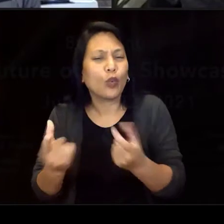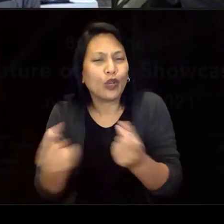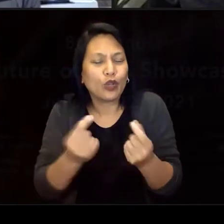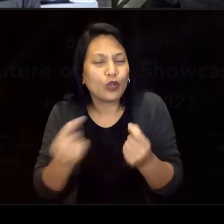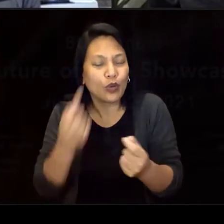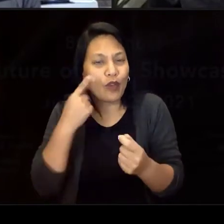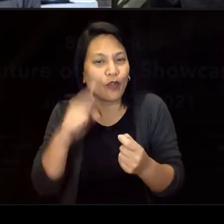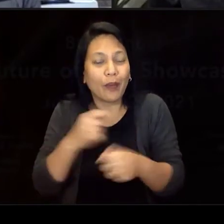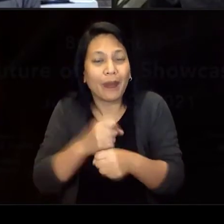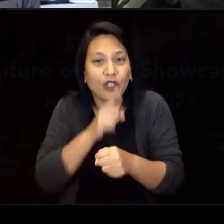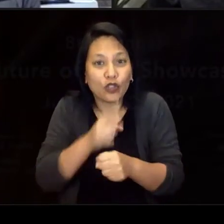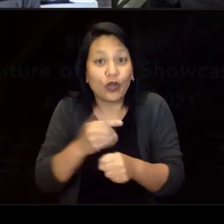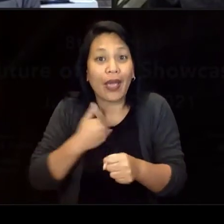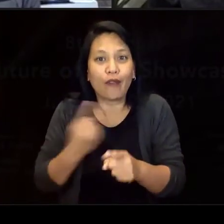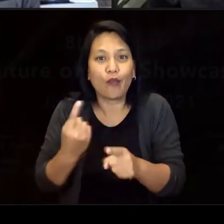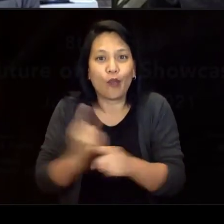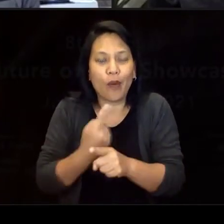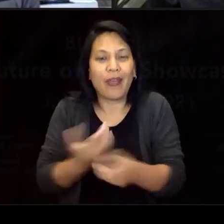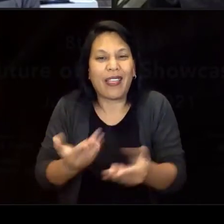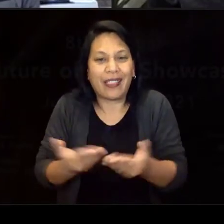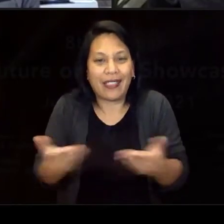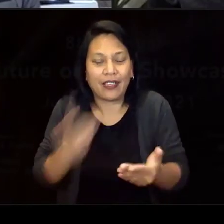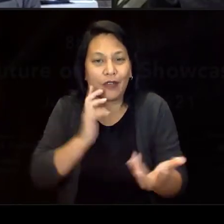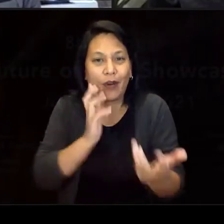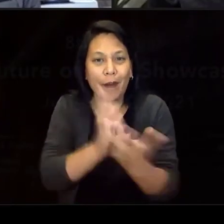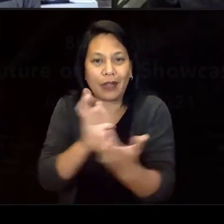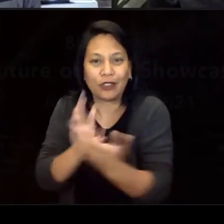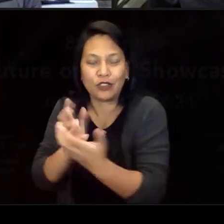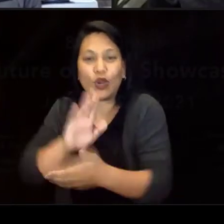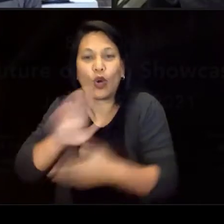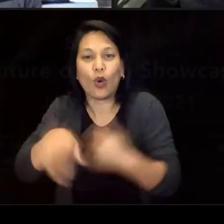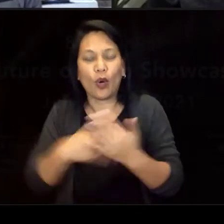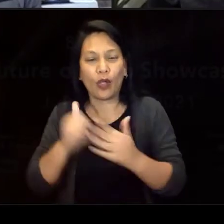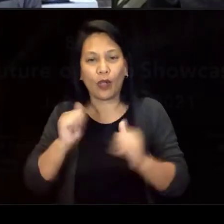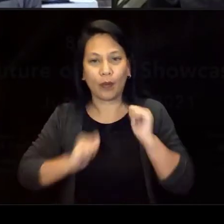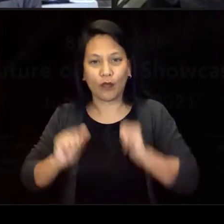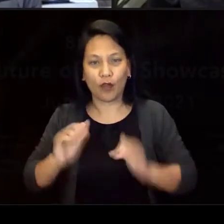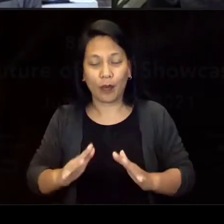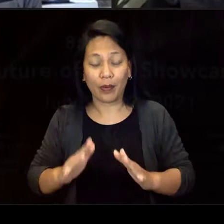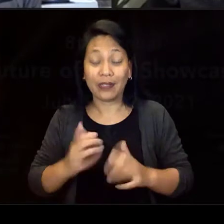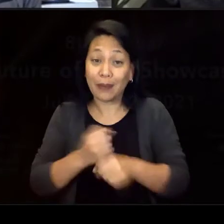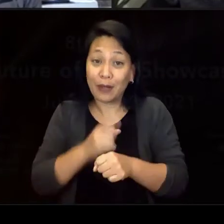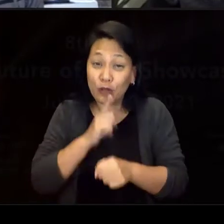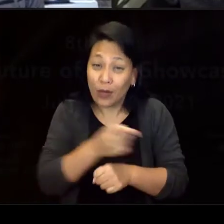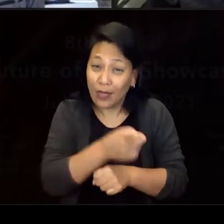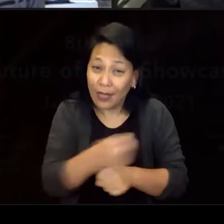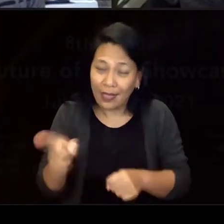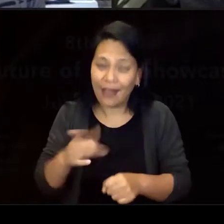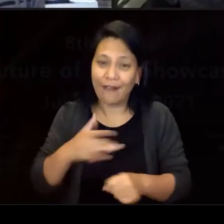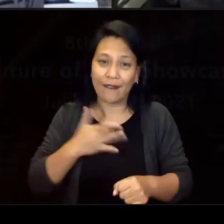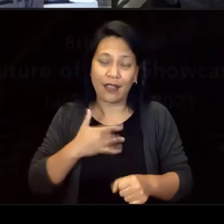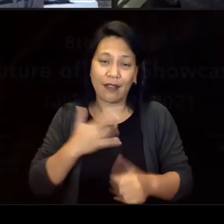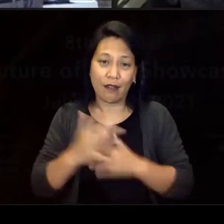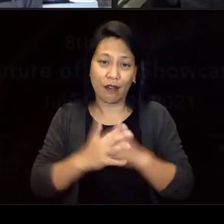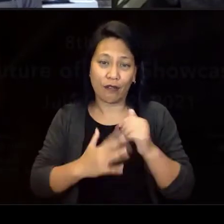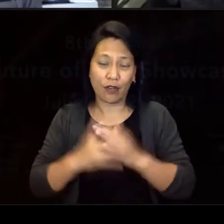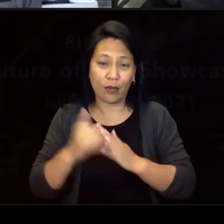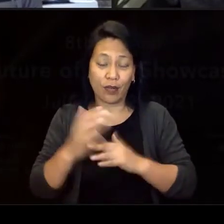that you're hiring the right people to make your performers feel. Feel their best because that is the end result.